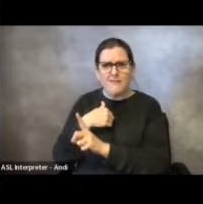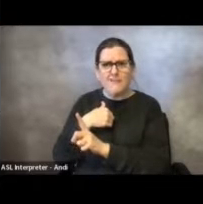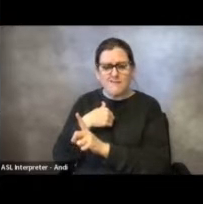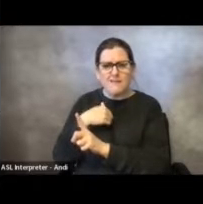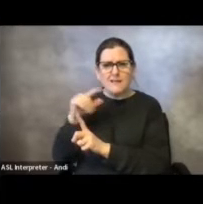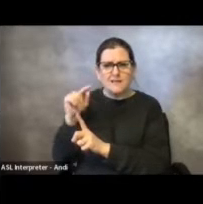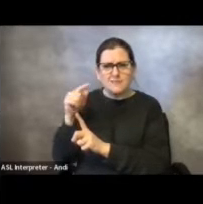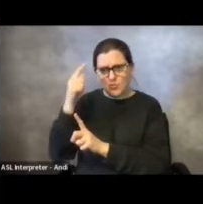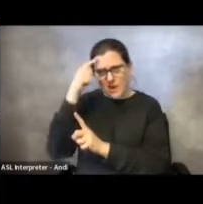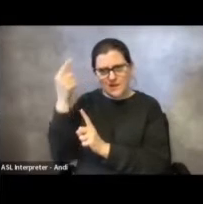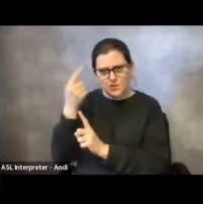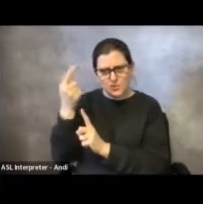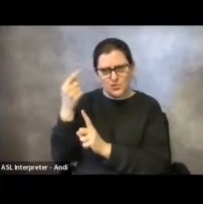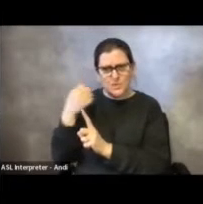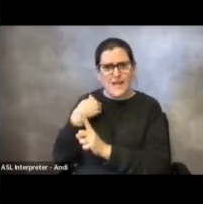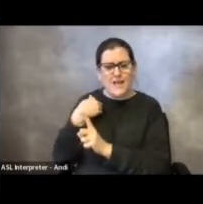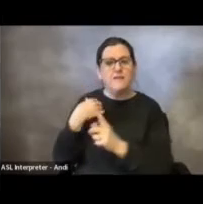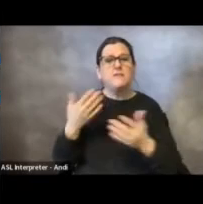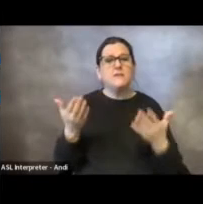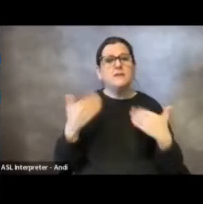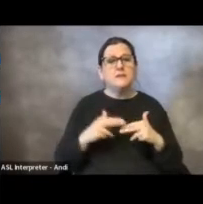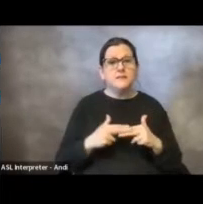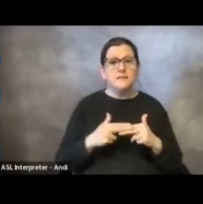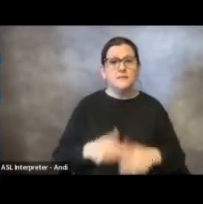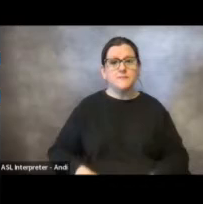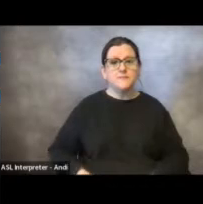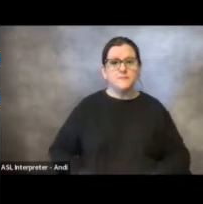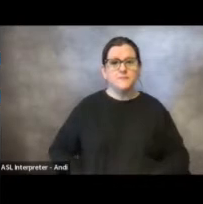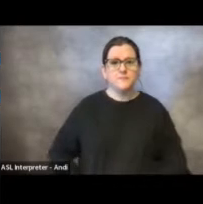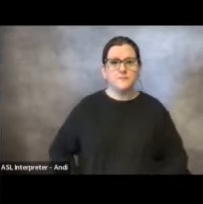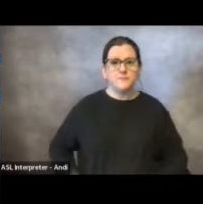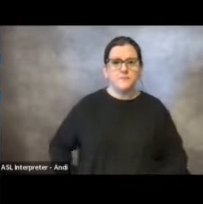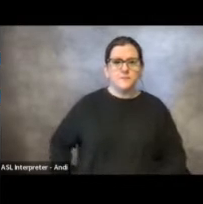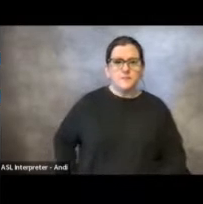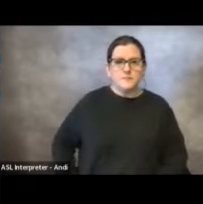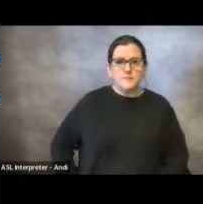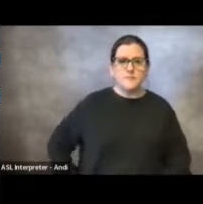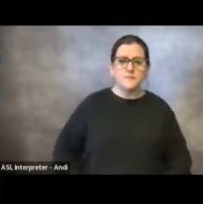injuries. Next slide. So most of